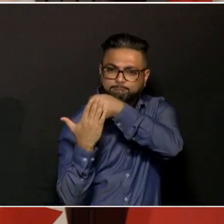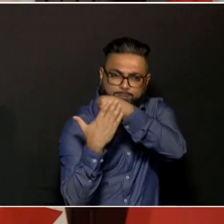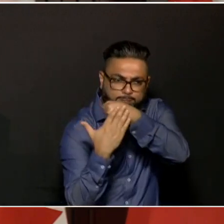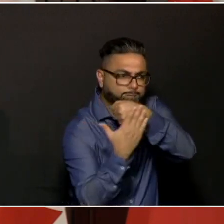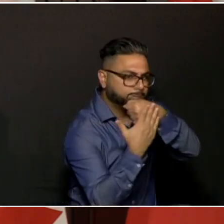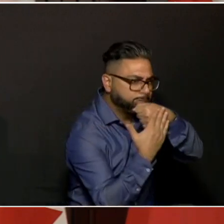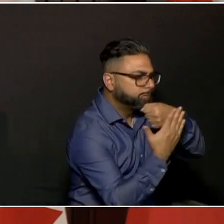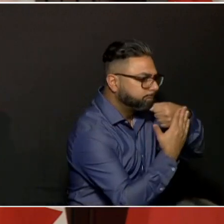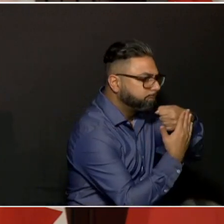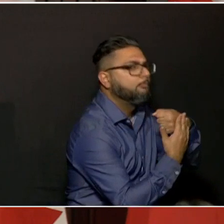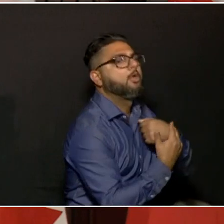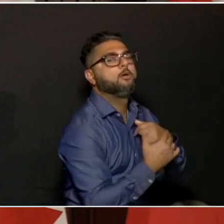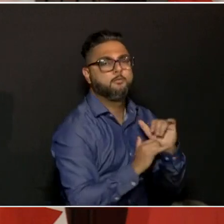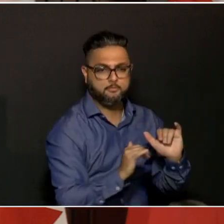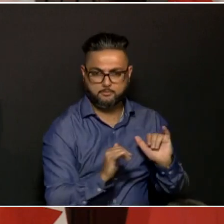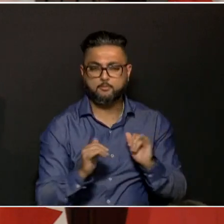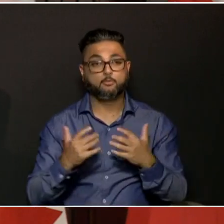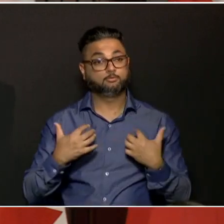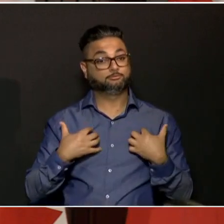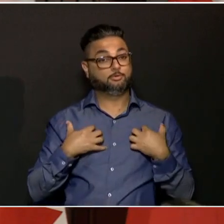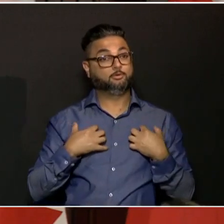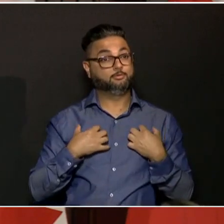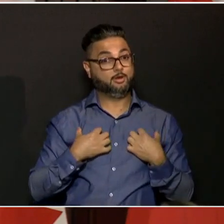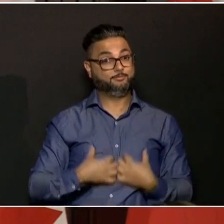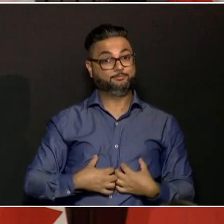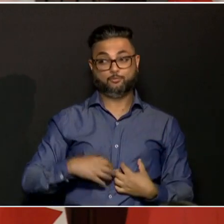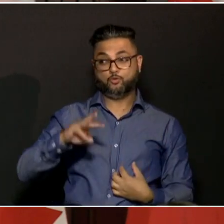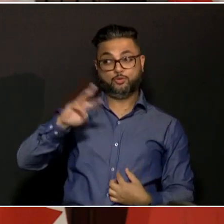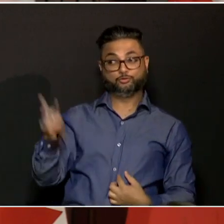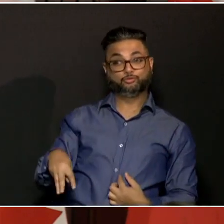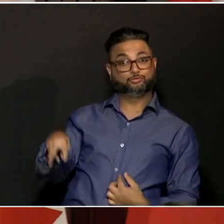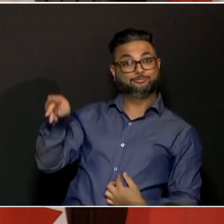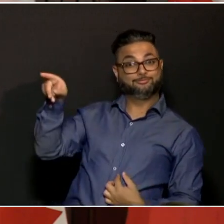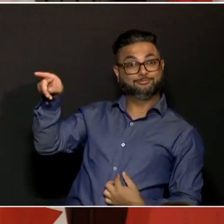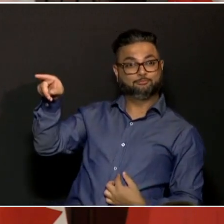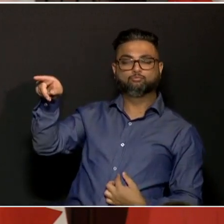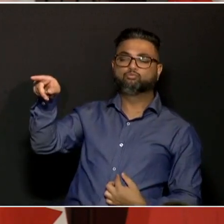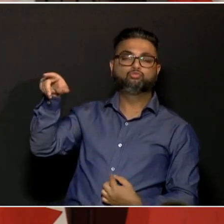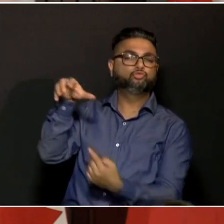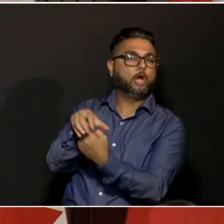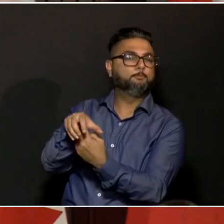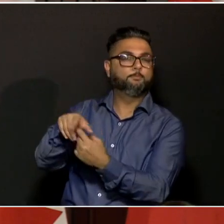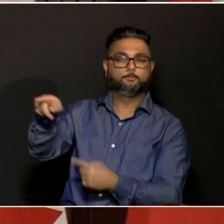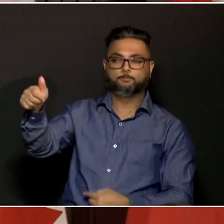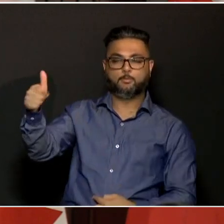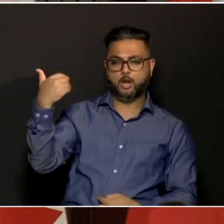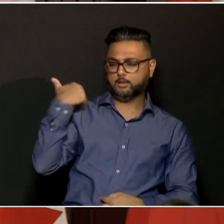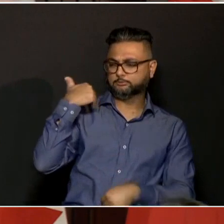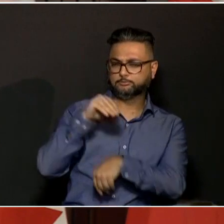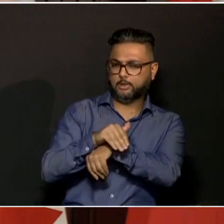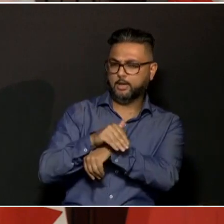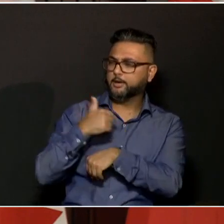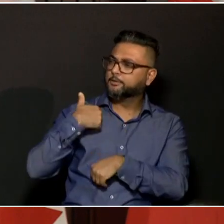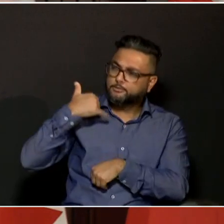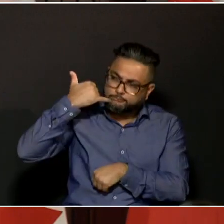being conservative, they give me their advice and I was talking to the Mayor from Windsor another champion, and many others yesterday,